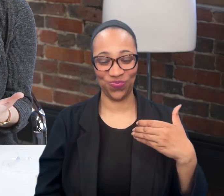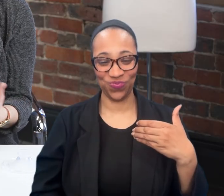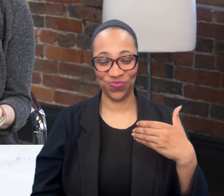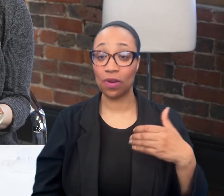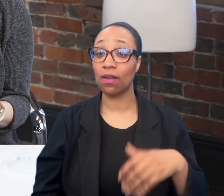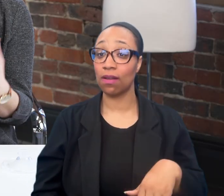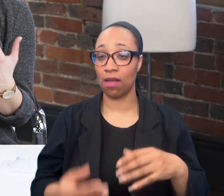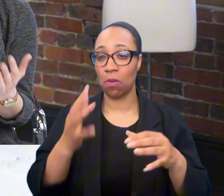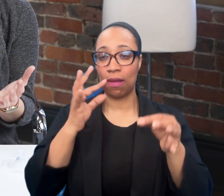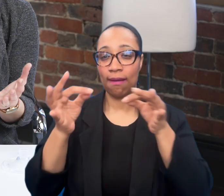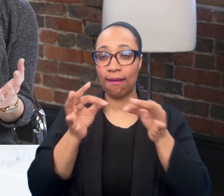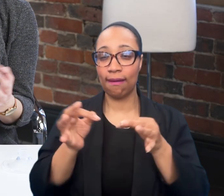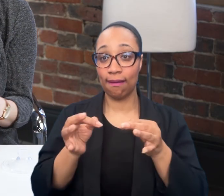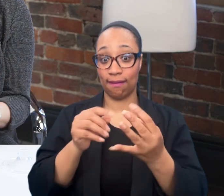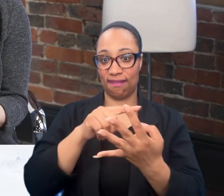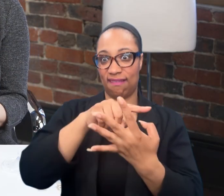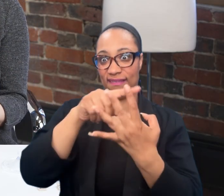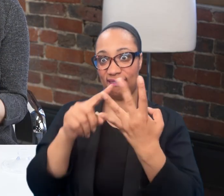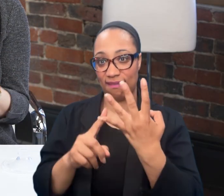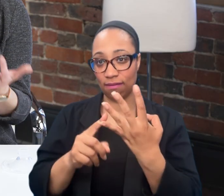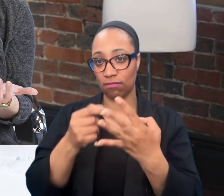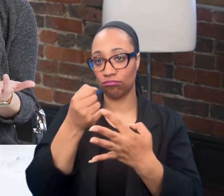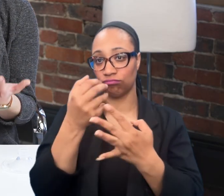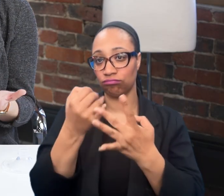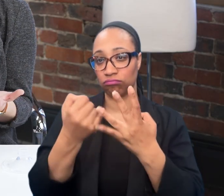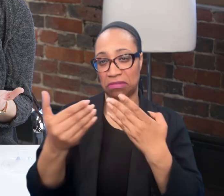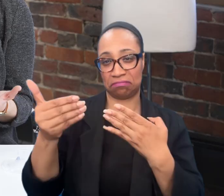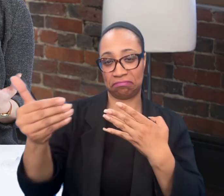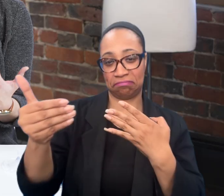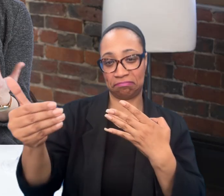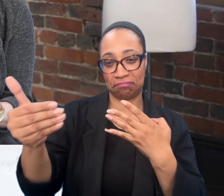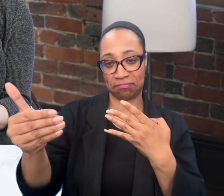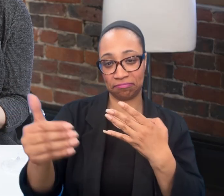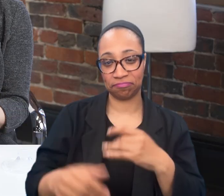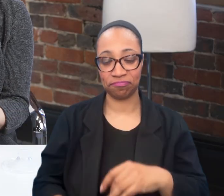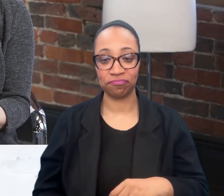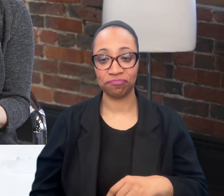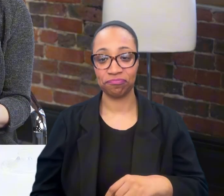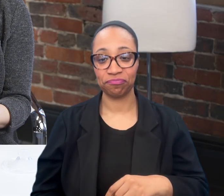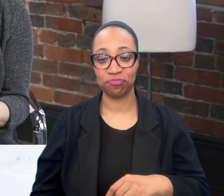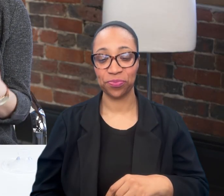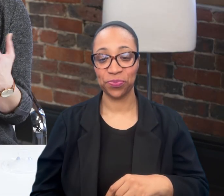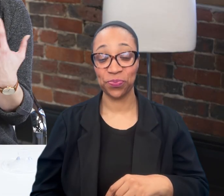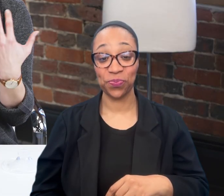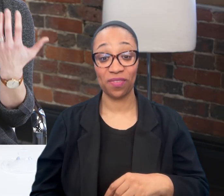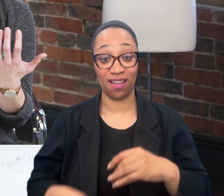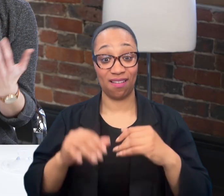of this pump what's included in the box how to assemble it how to use the pump and then also care